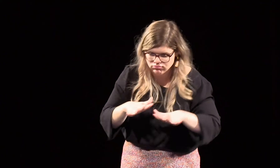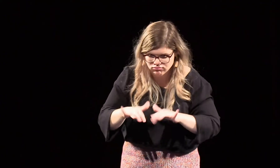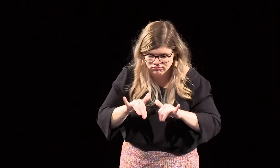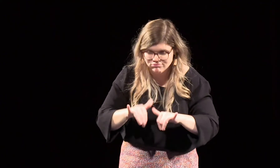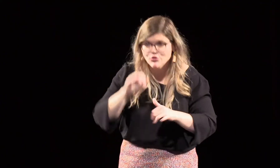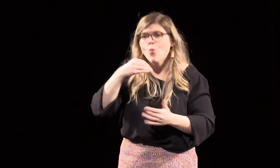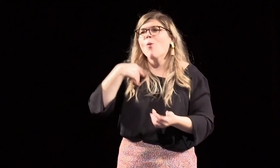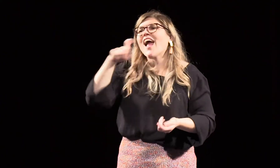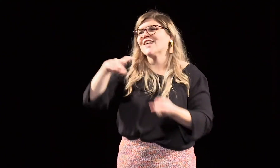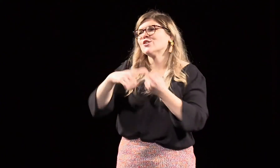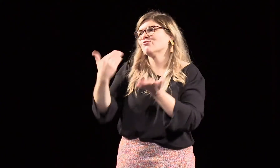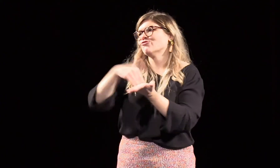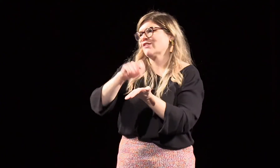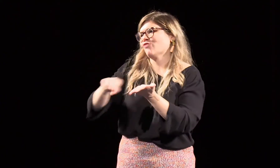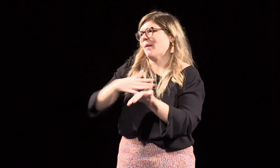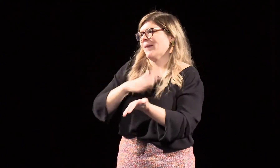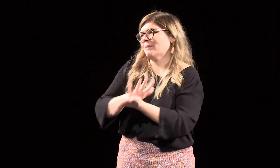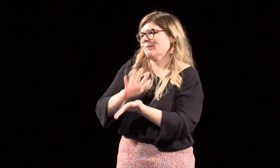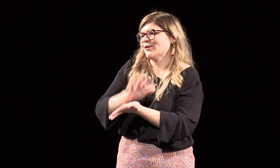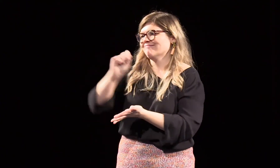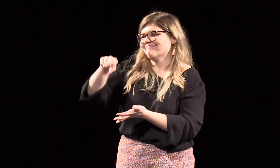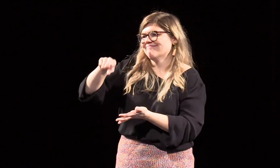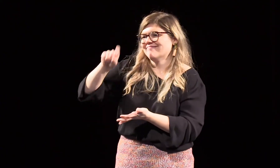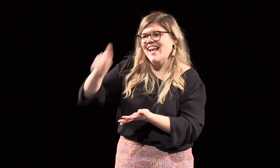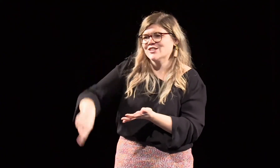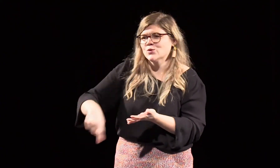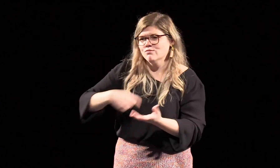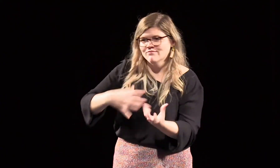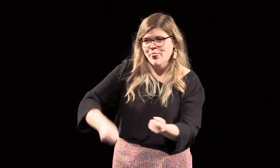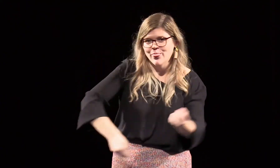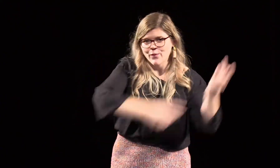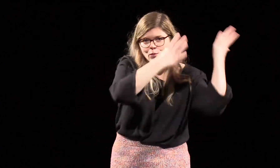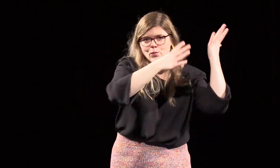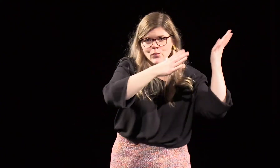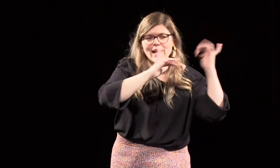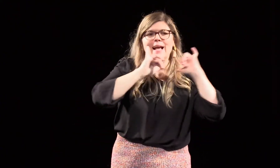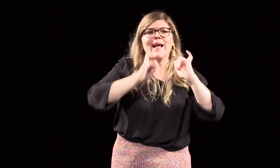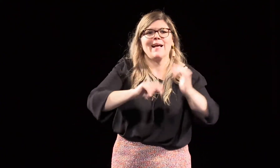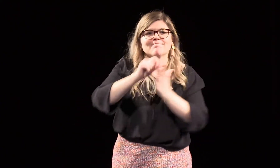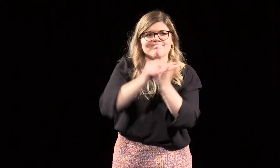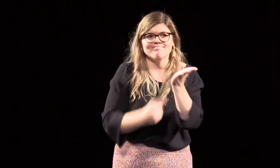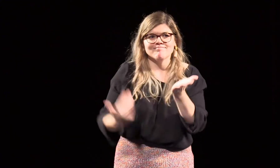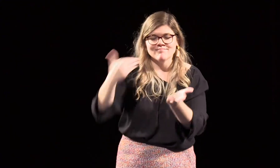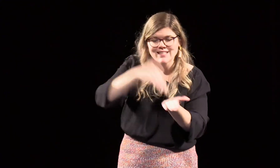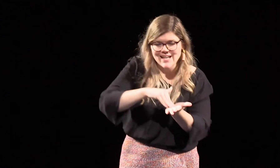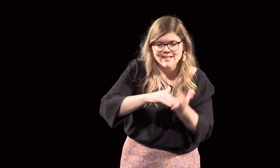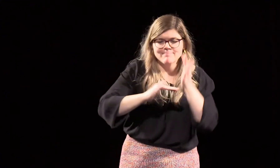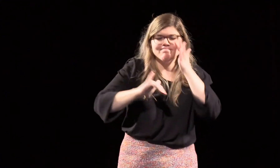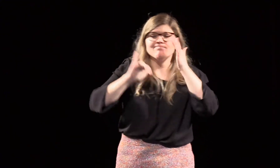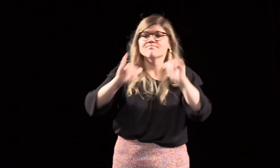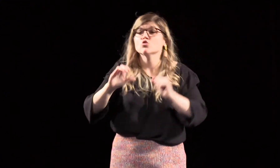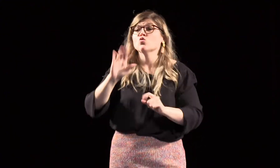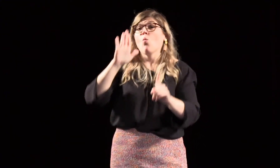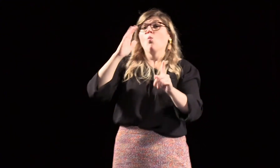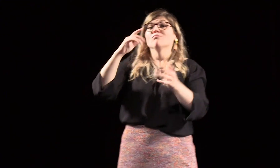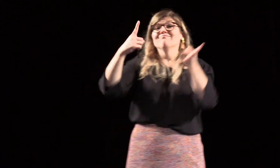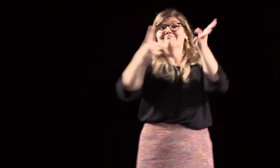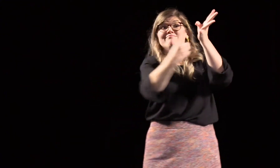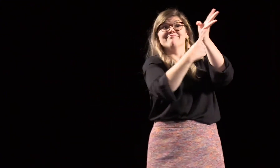So I do have to rewrite my paper. I have to. I need to throw out what I have and make sure to mention this, because it's an important aspect.